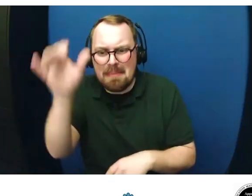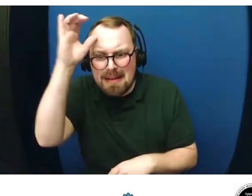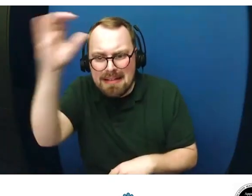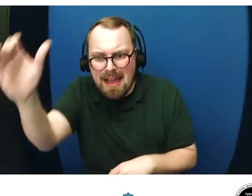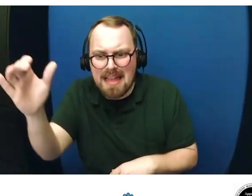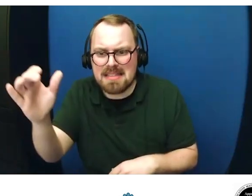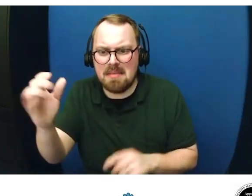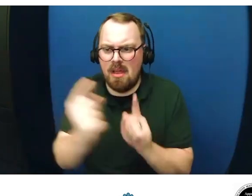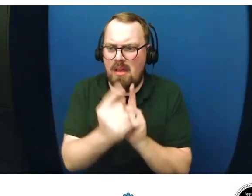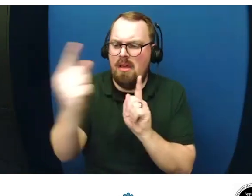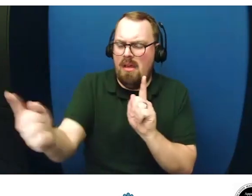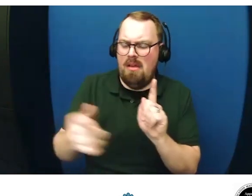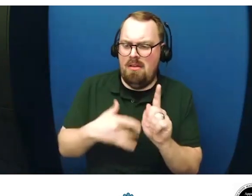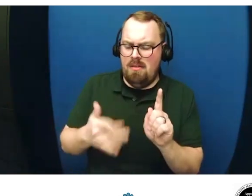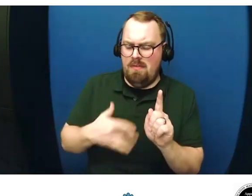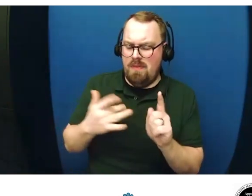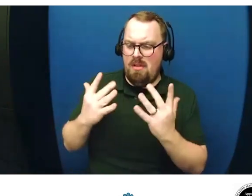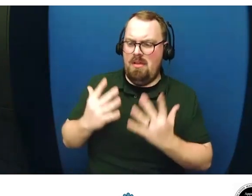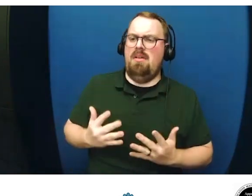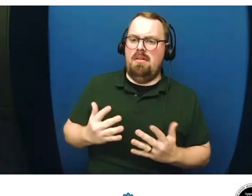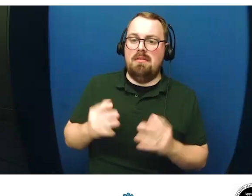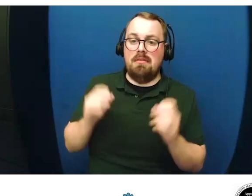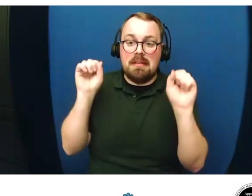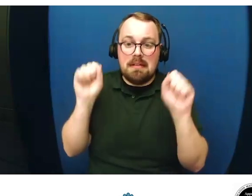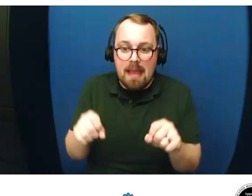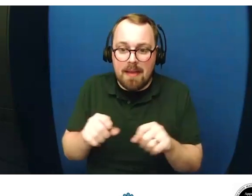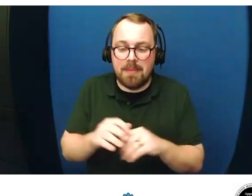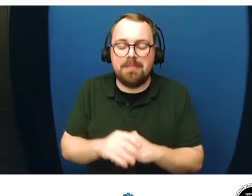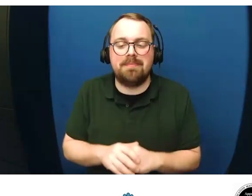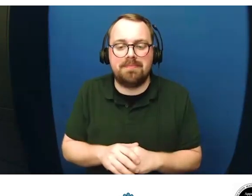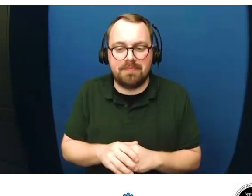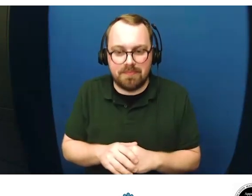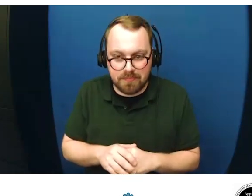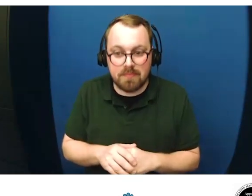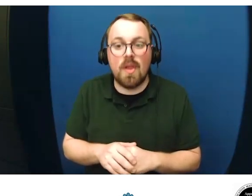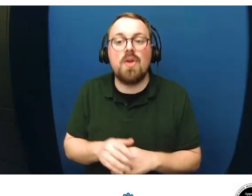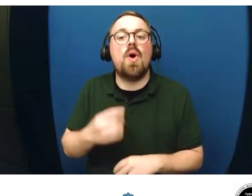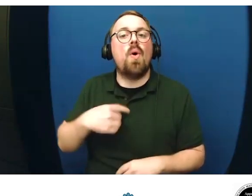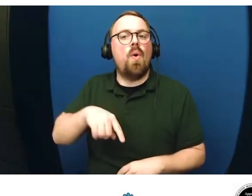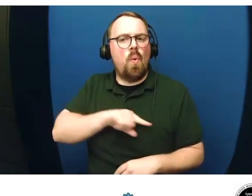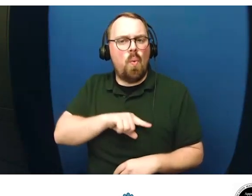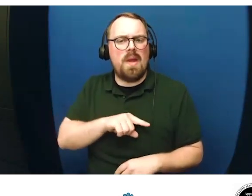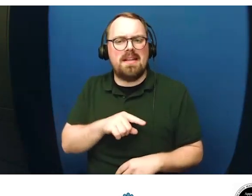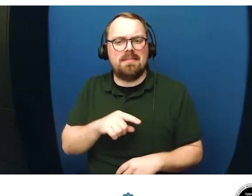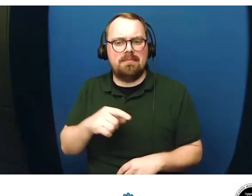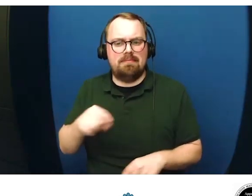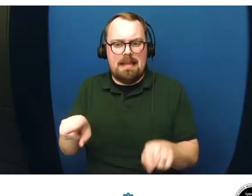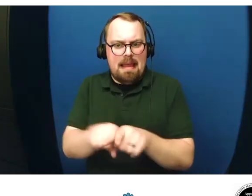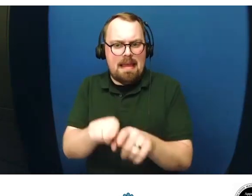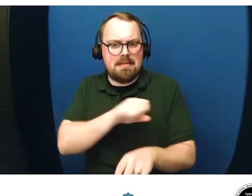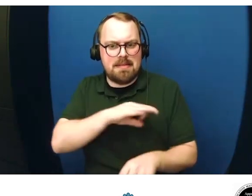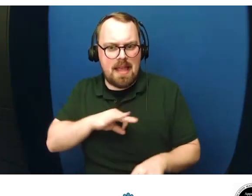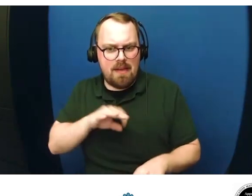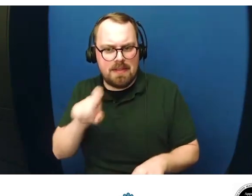it can be...feel the same for our students. And so, we have to make sure that they